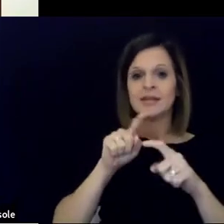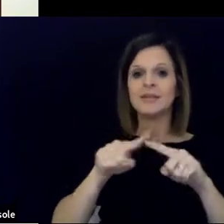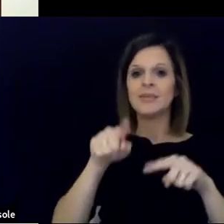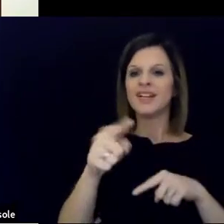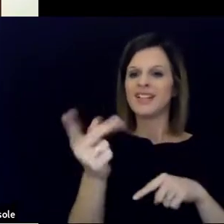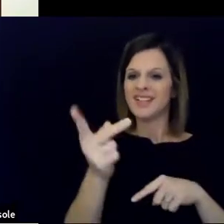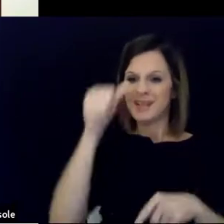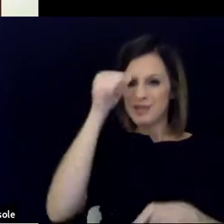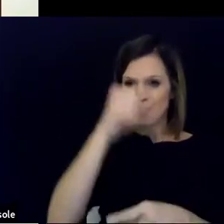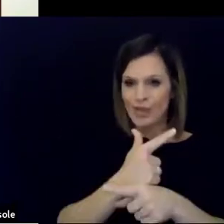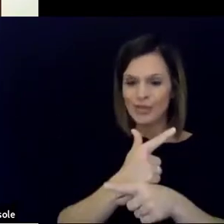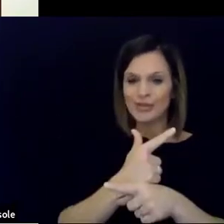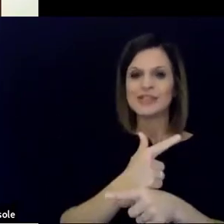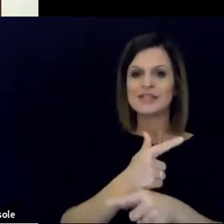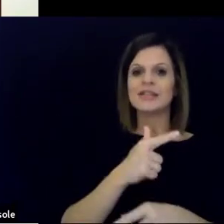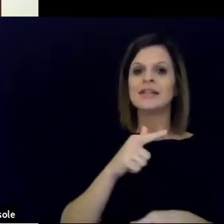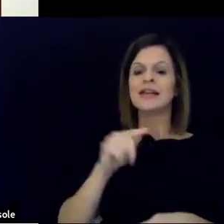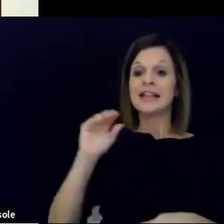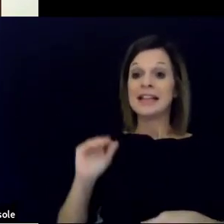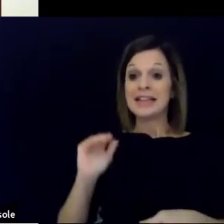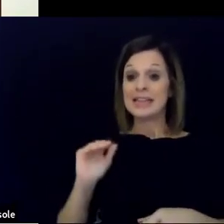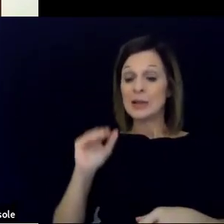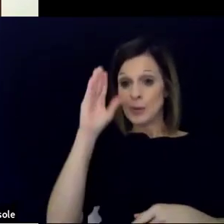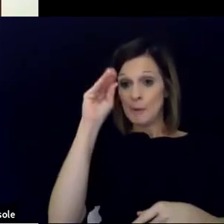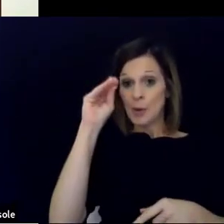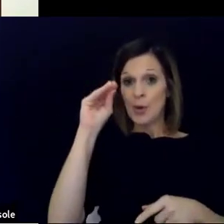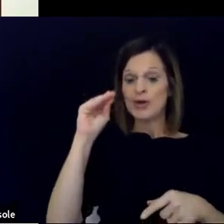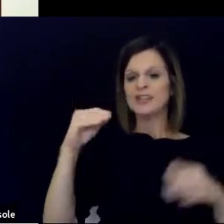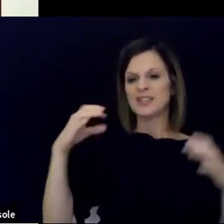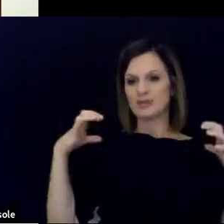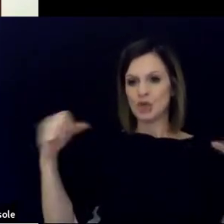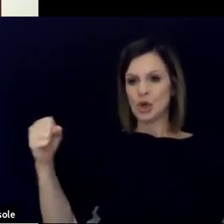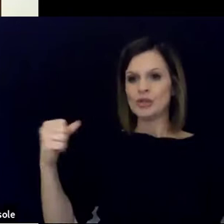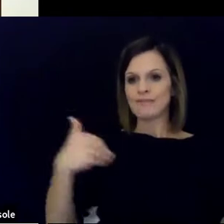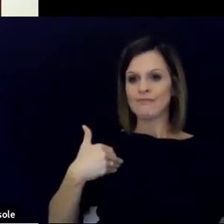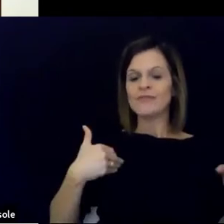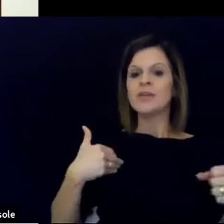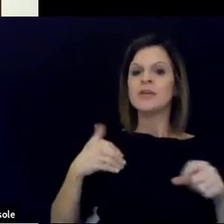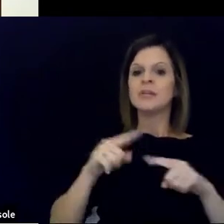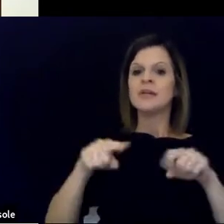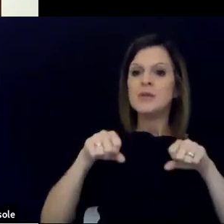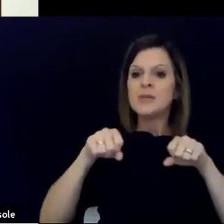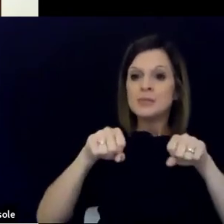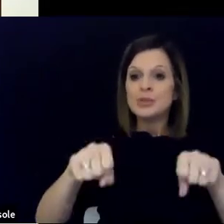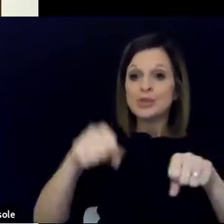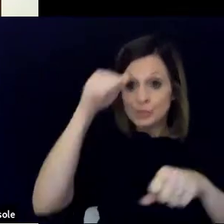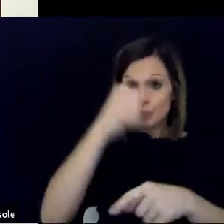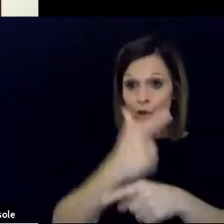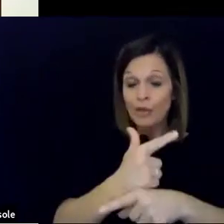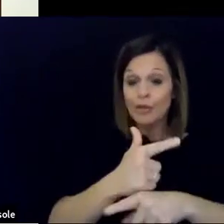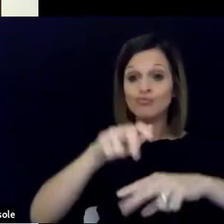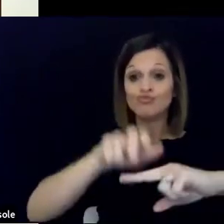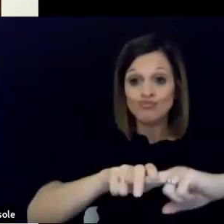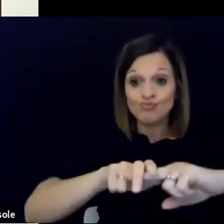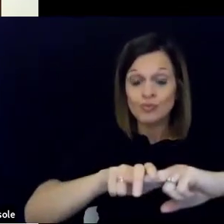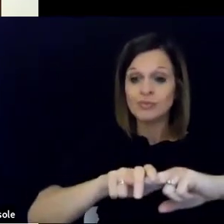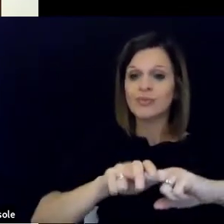and the kid with charge syndrome is pushing his brother on the wagon and really having a wonderful time,